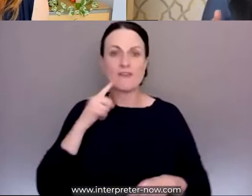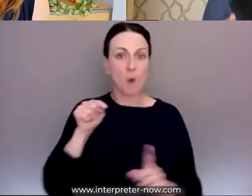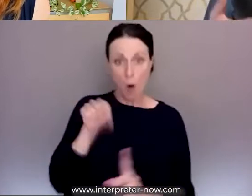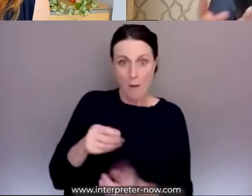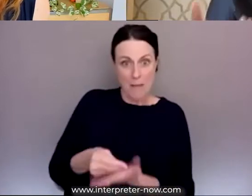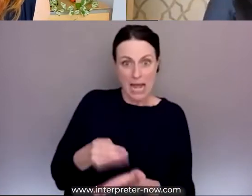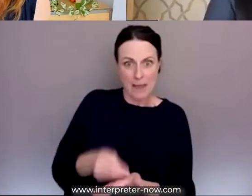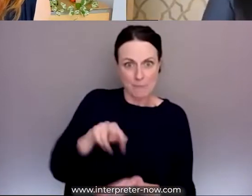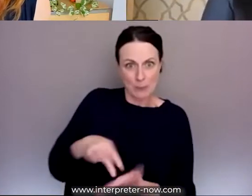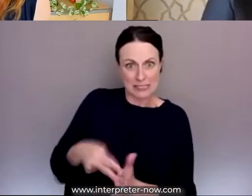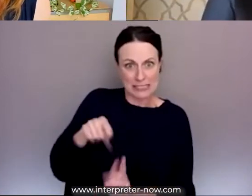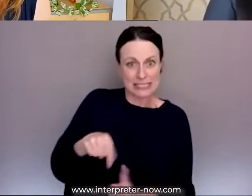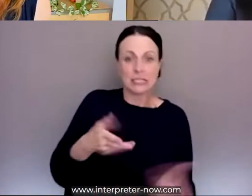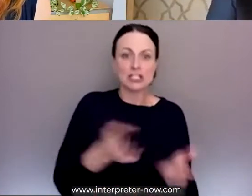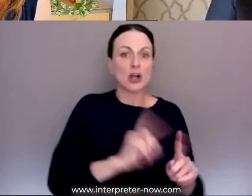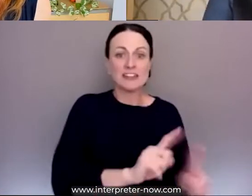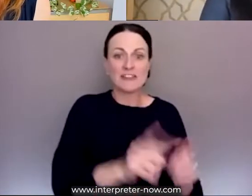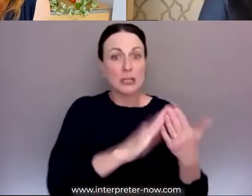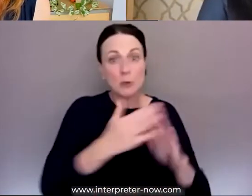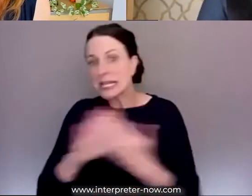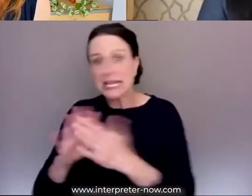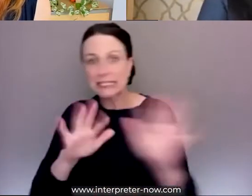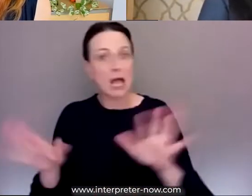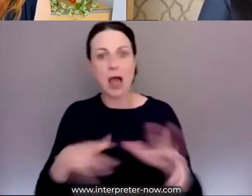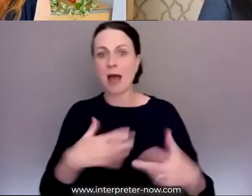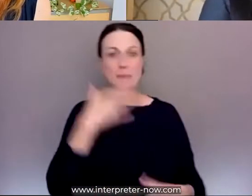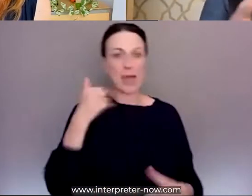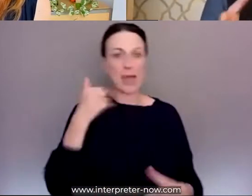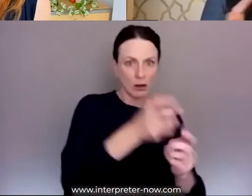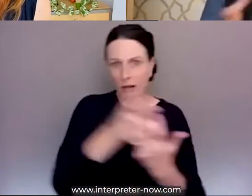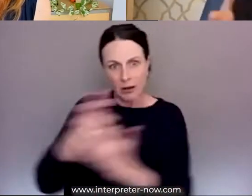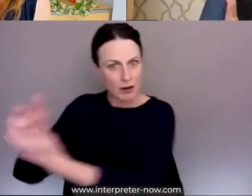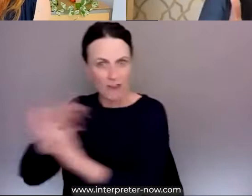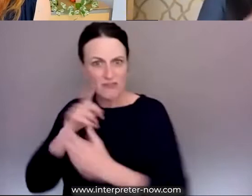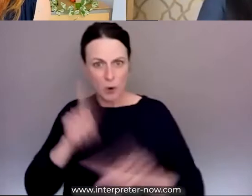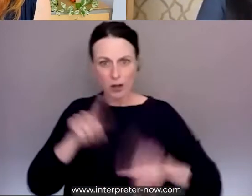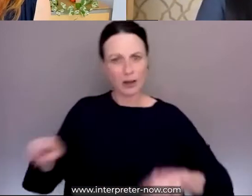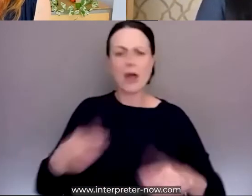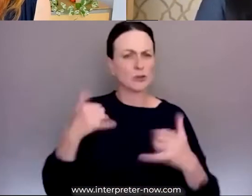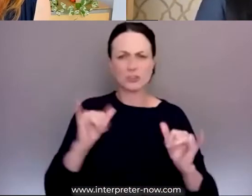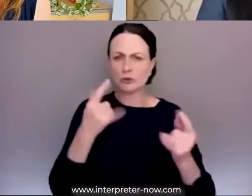Hey, we might serve different communities or we might have a better product. They kind of understand that they're still grappling with how to do it.